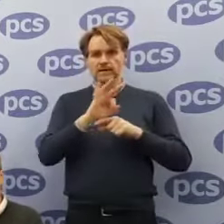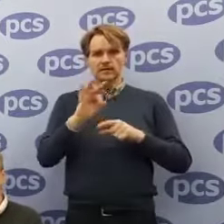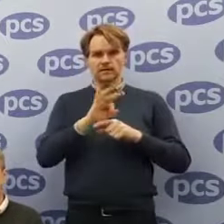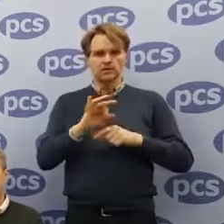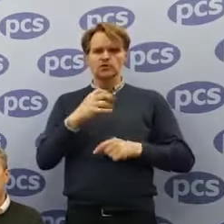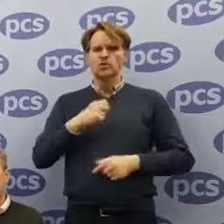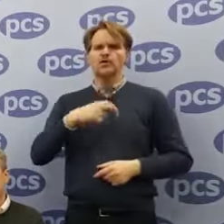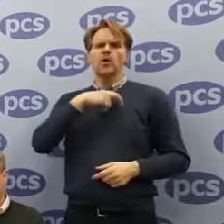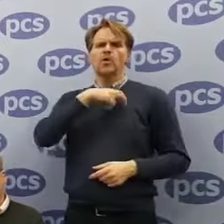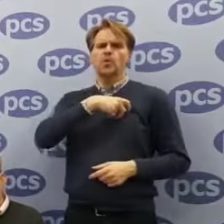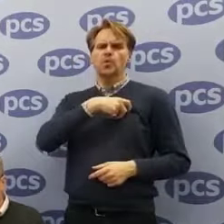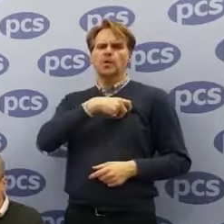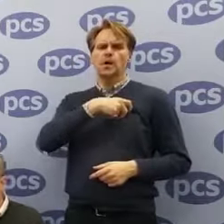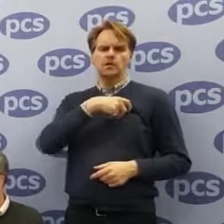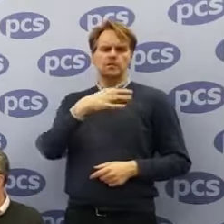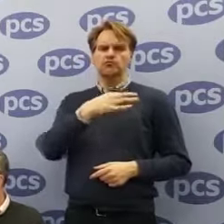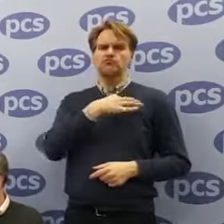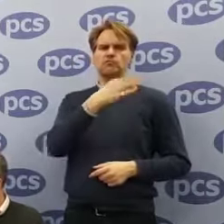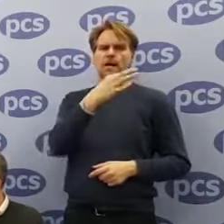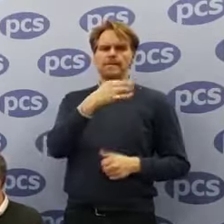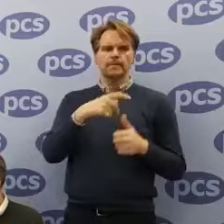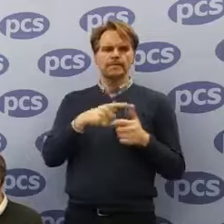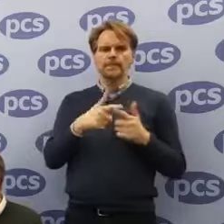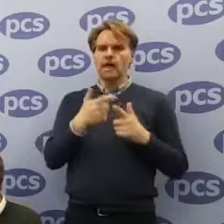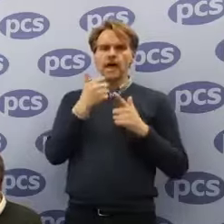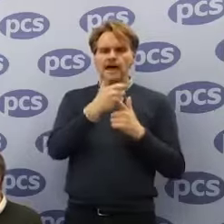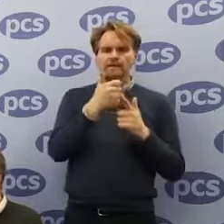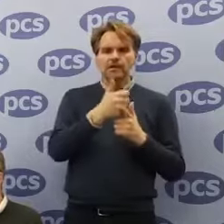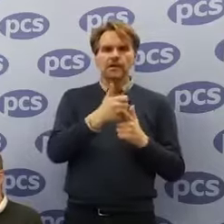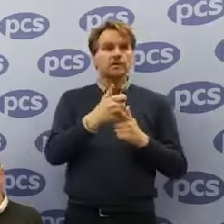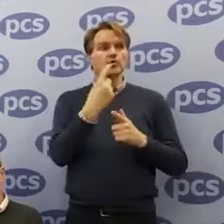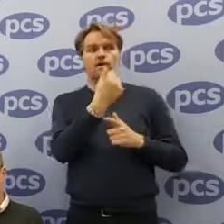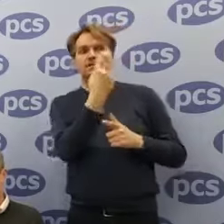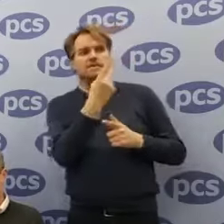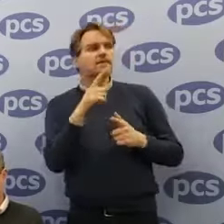somebody who's on the ground able to chat to people and I think that what we